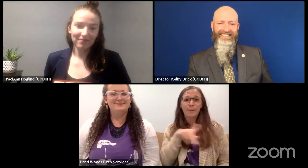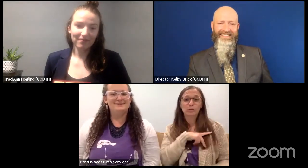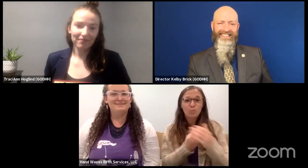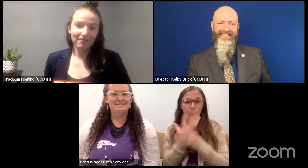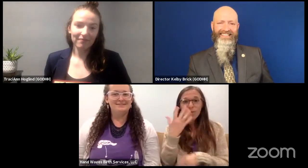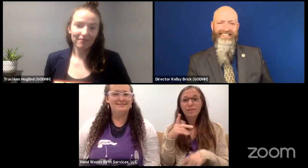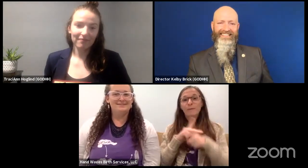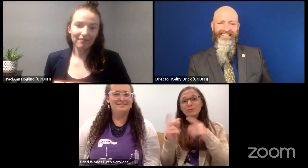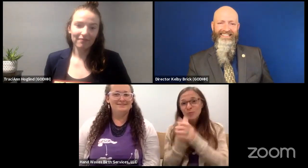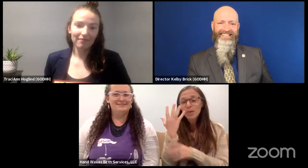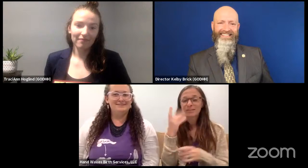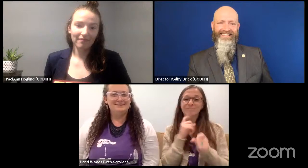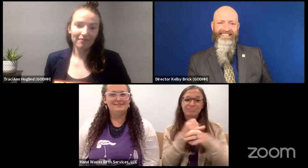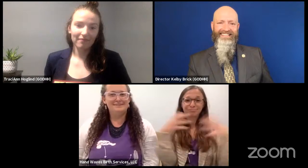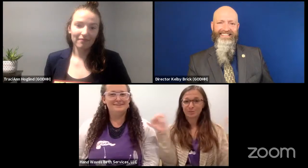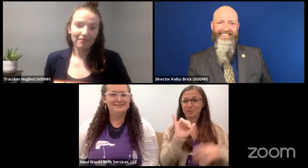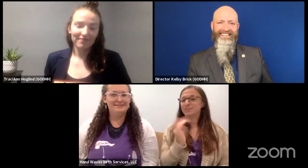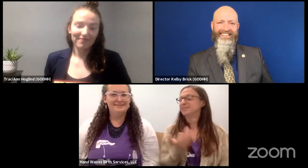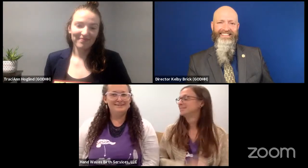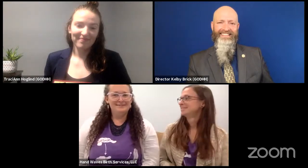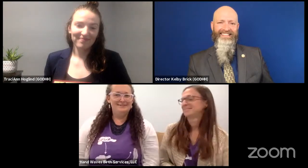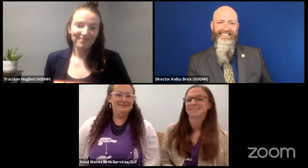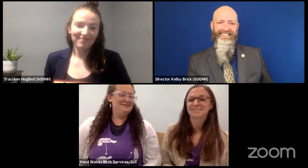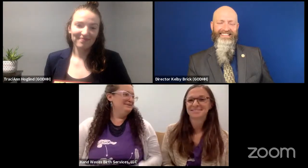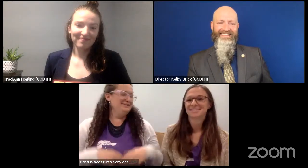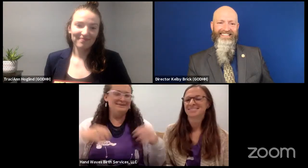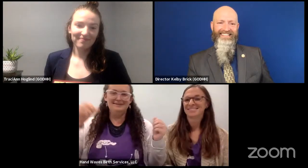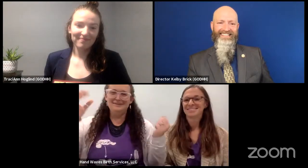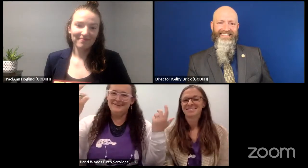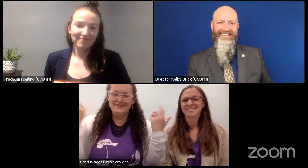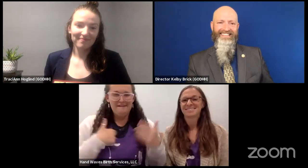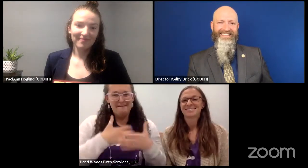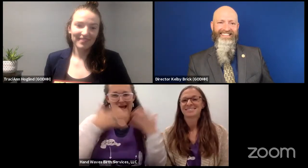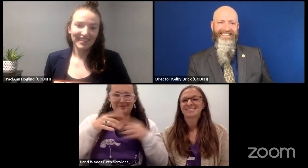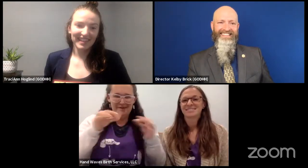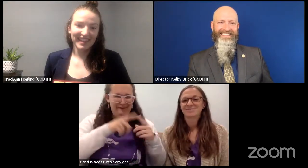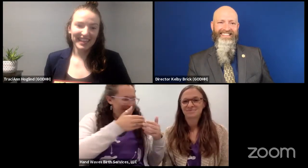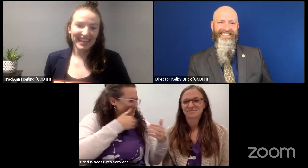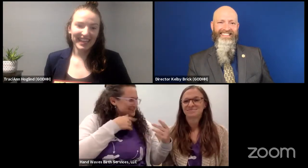the families, you know, our own personal growth and journey has definitely developed as well.